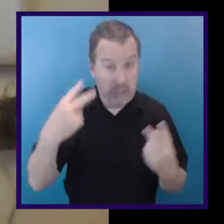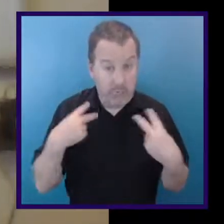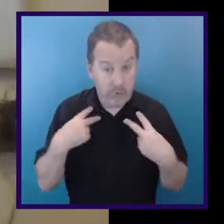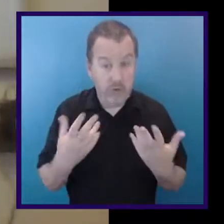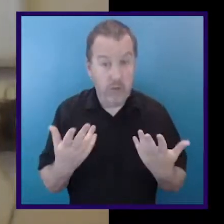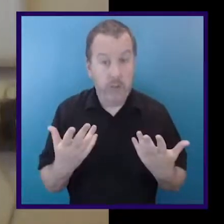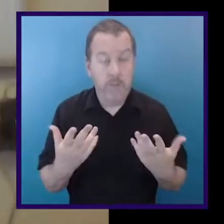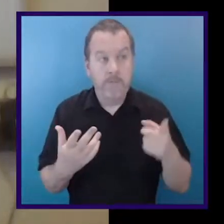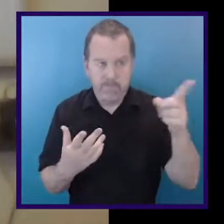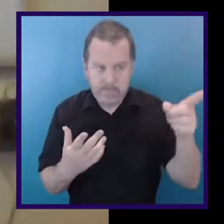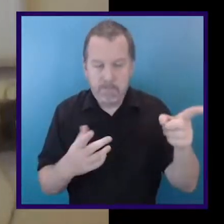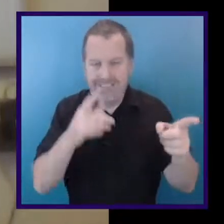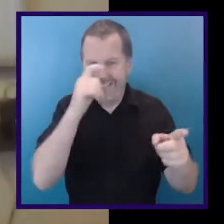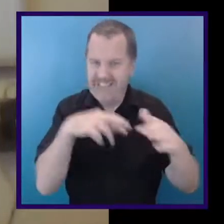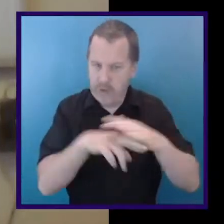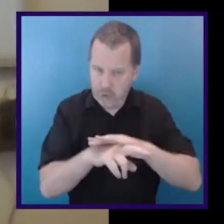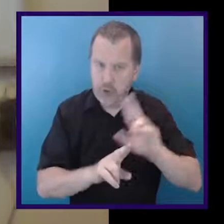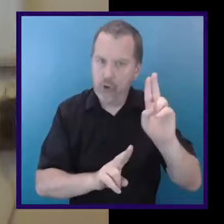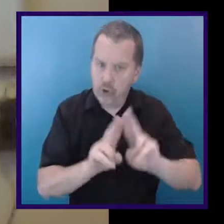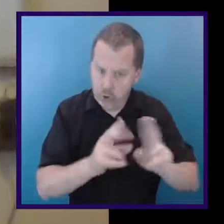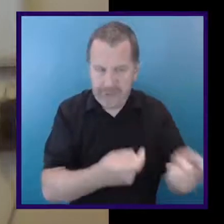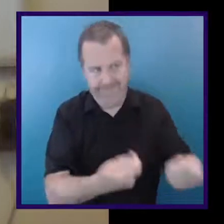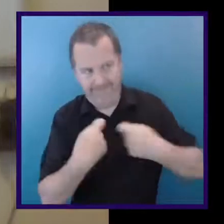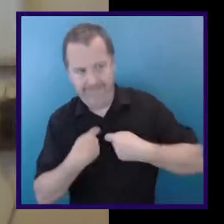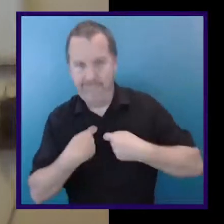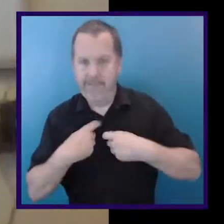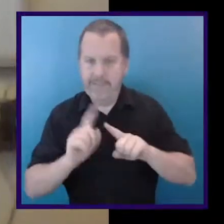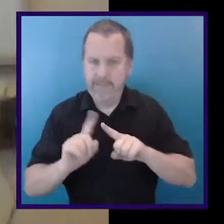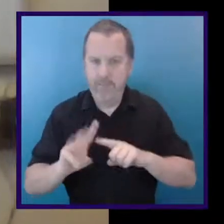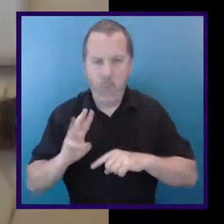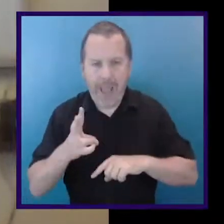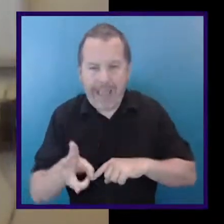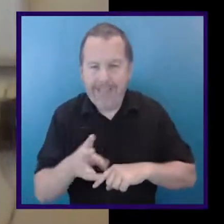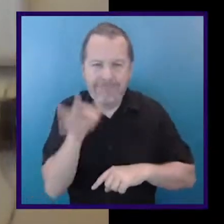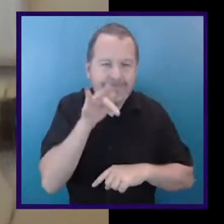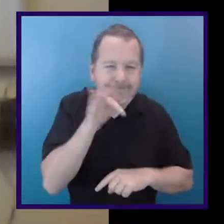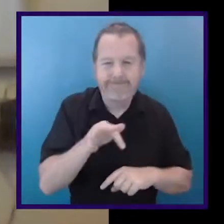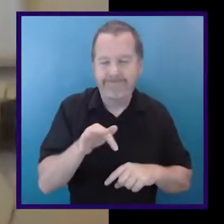the second year learning languages for the teacher to give us creative and fun ways to